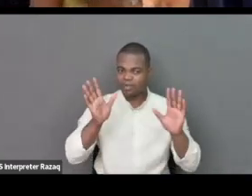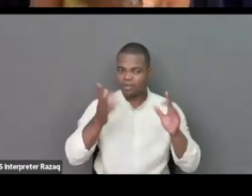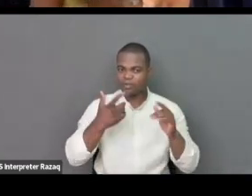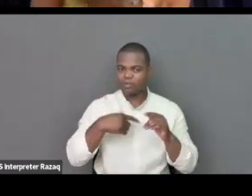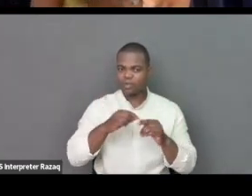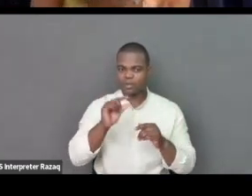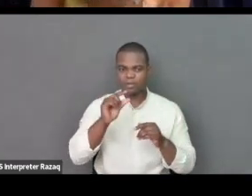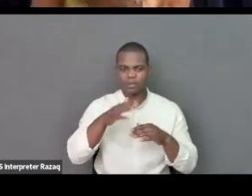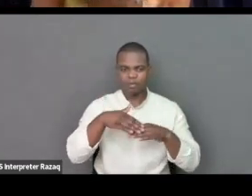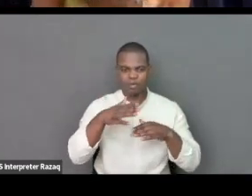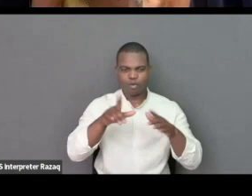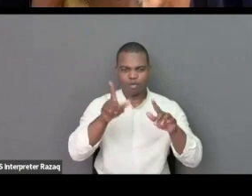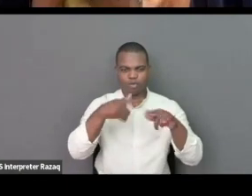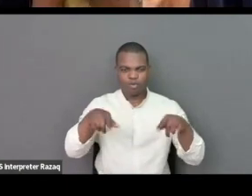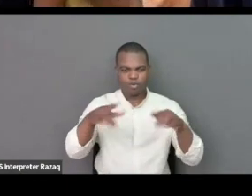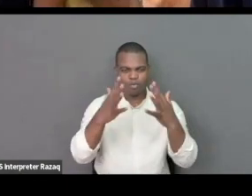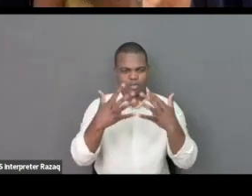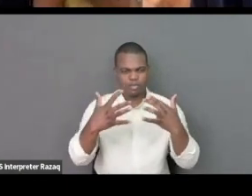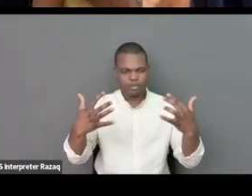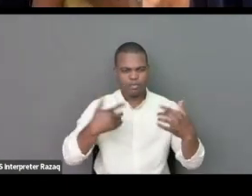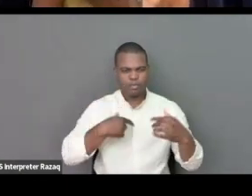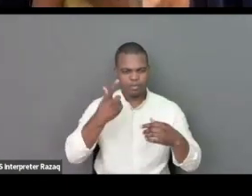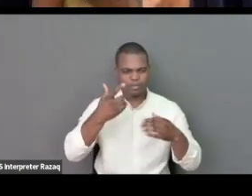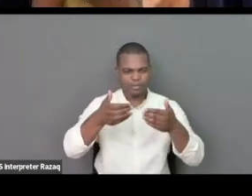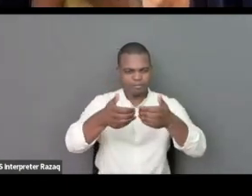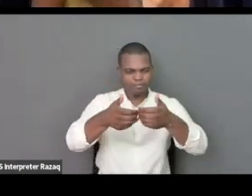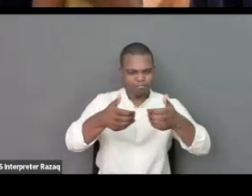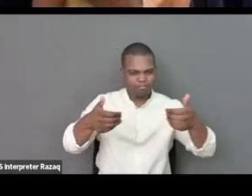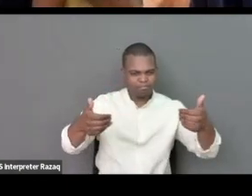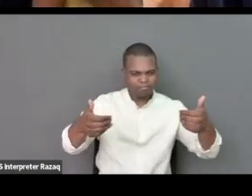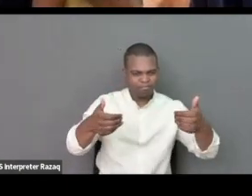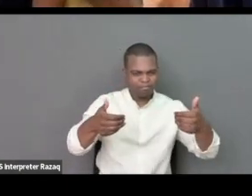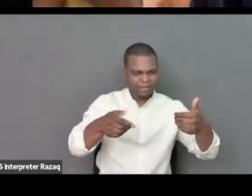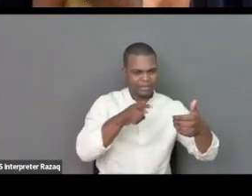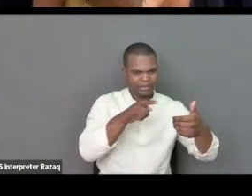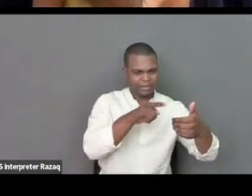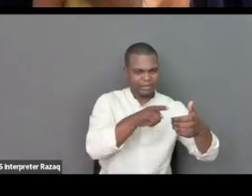here. Okay, so, I don't see any